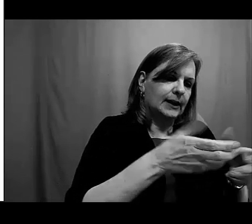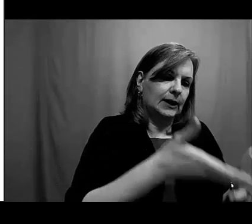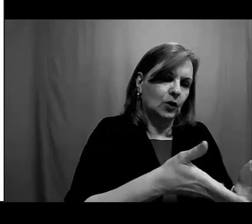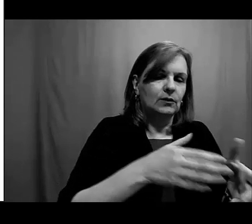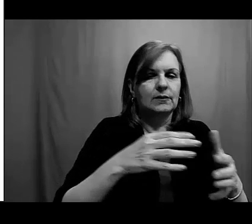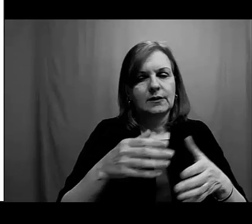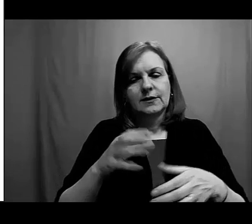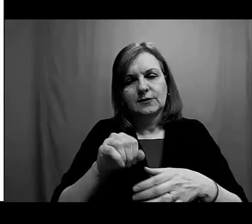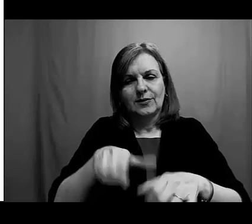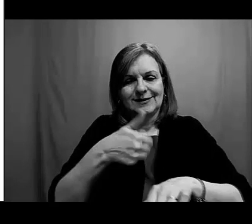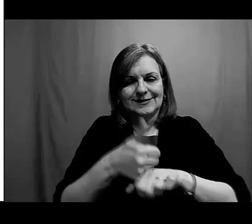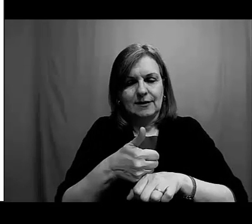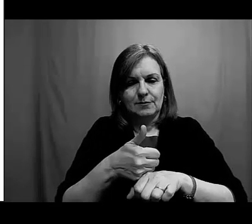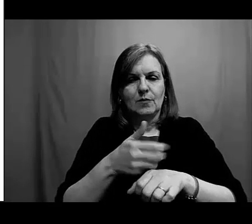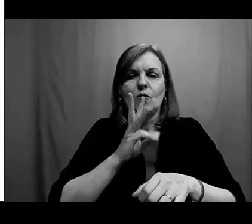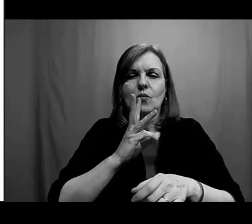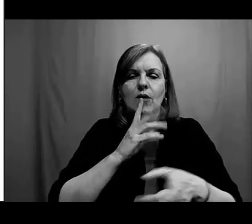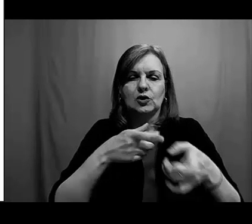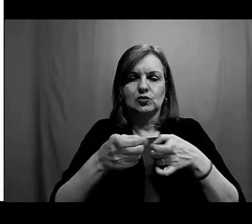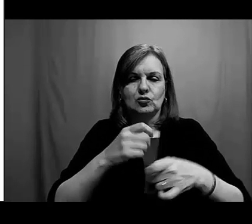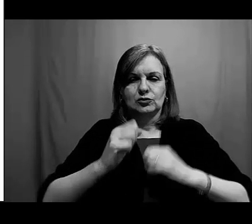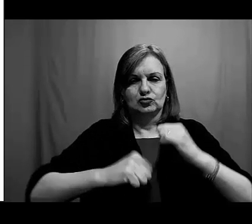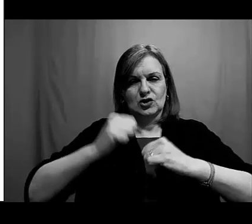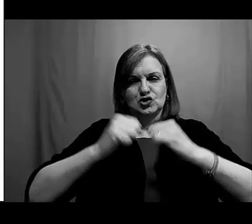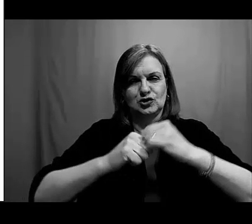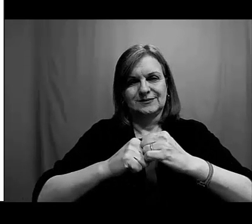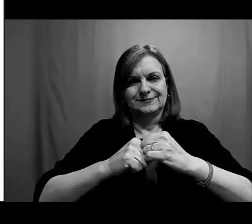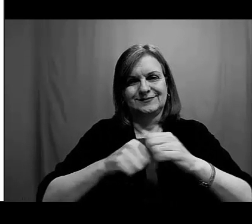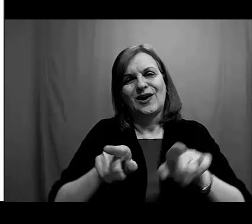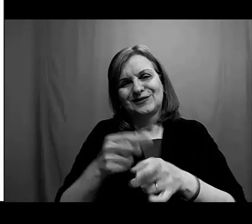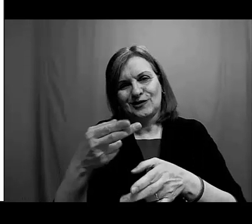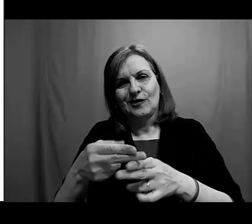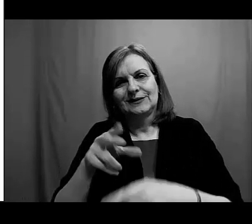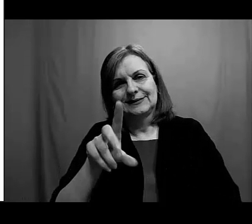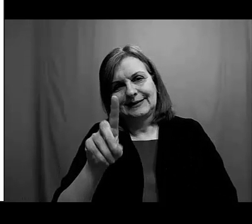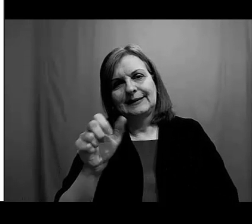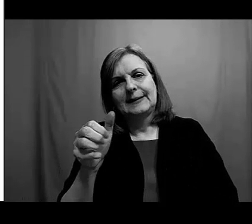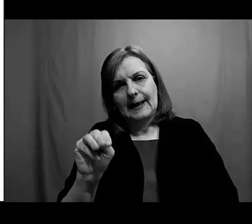They put in all these water control structures